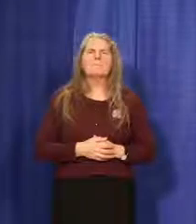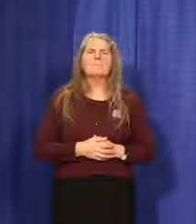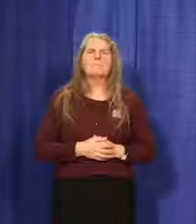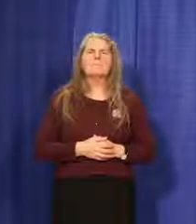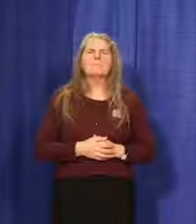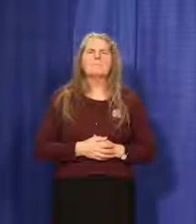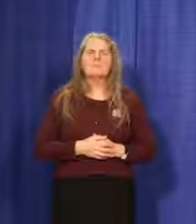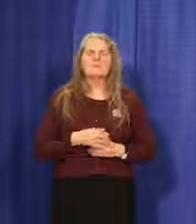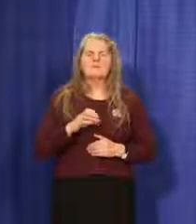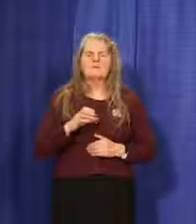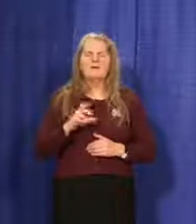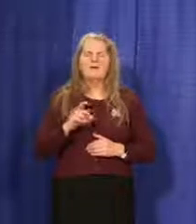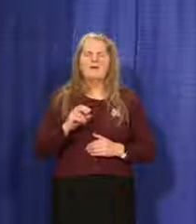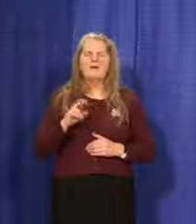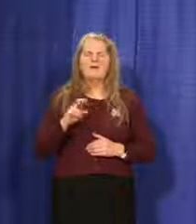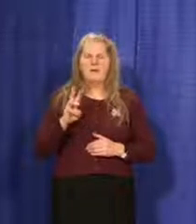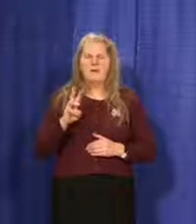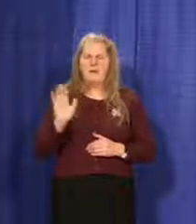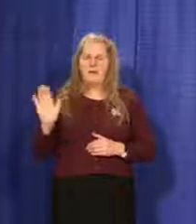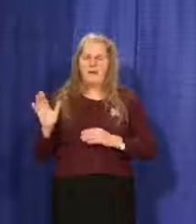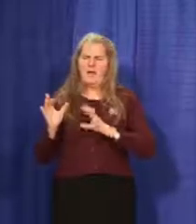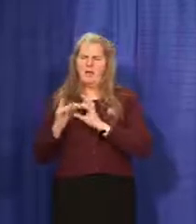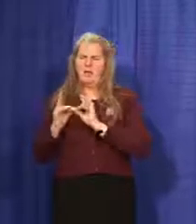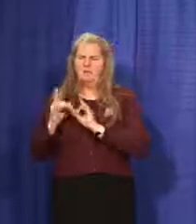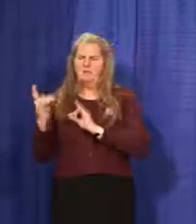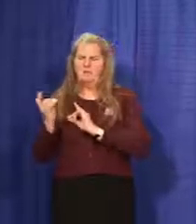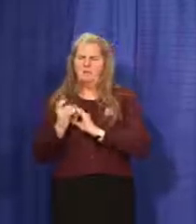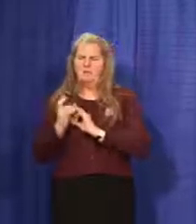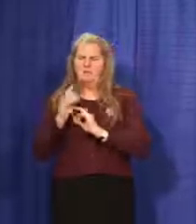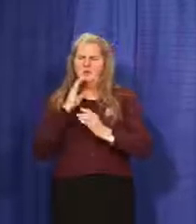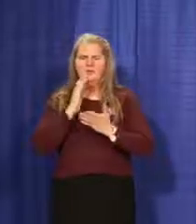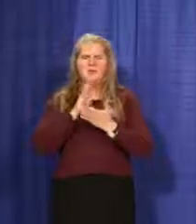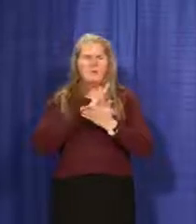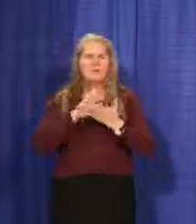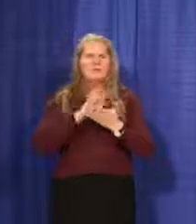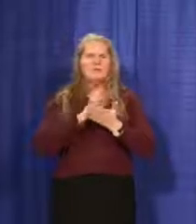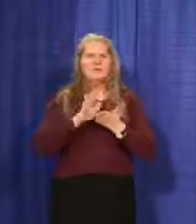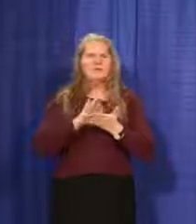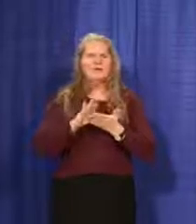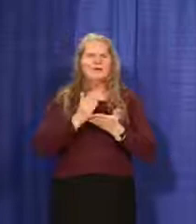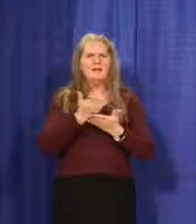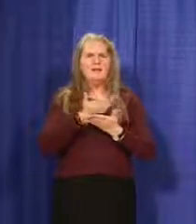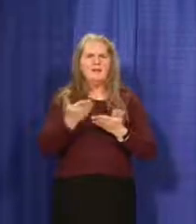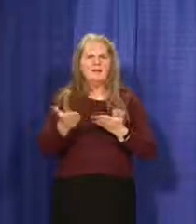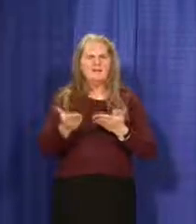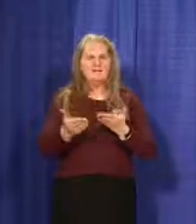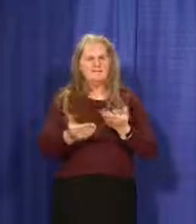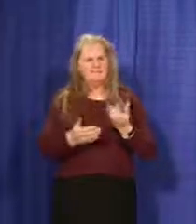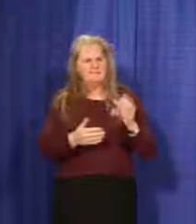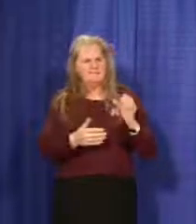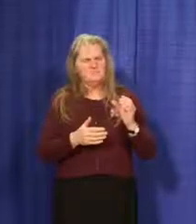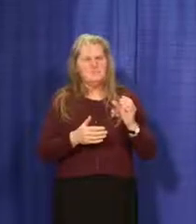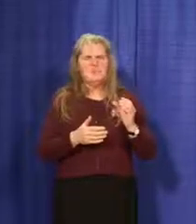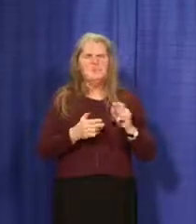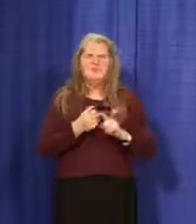I wanted to follow-up on CKRW's question about the cleaning products. I know you mentioned that